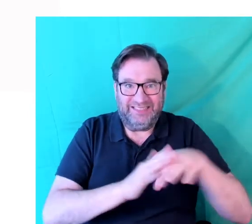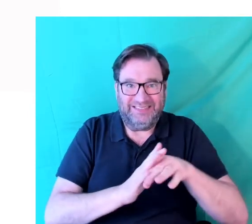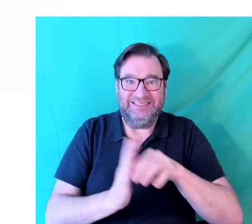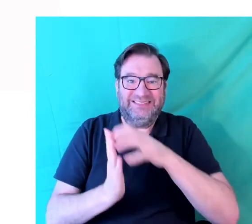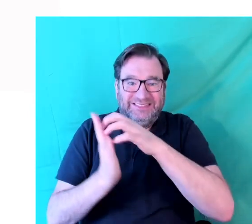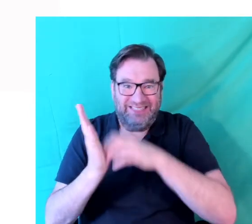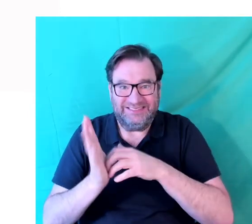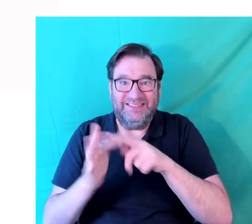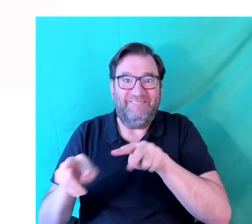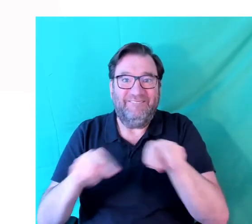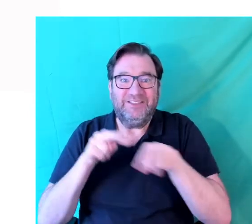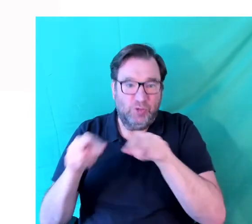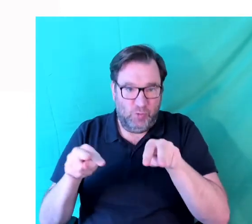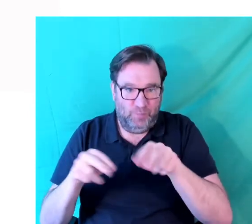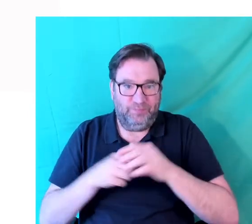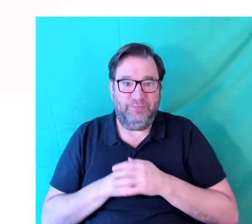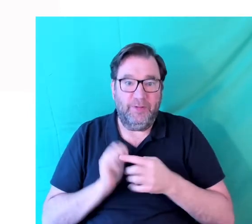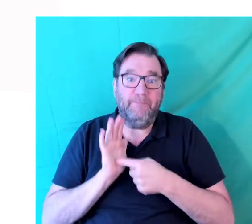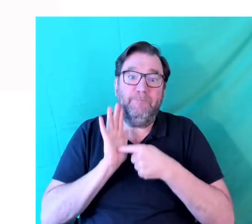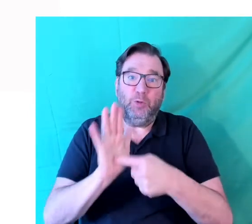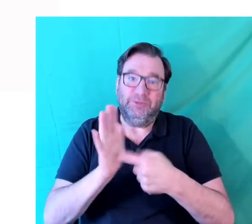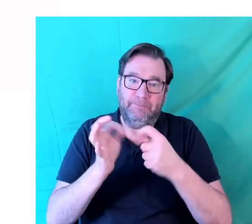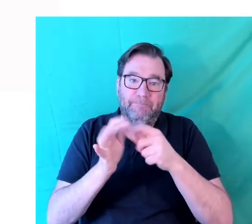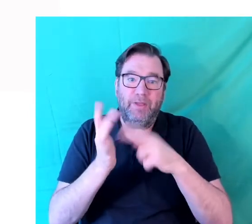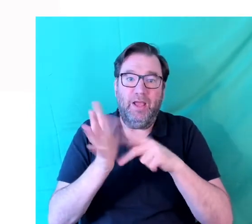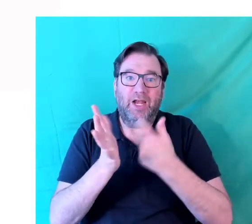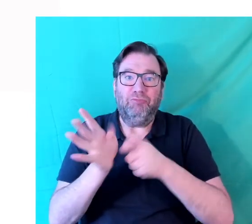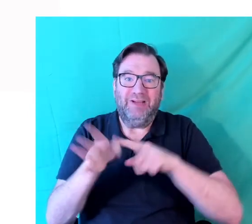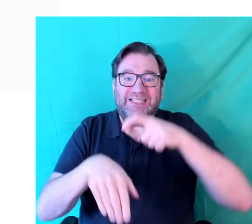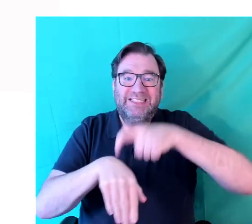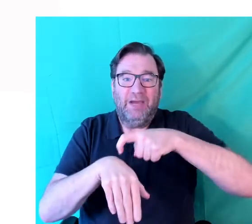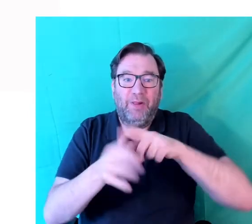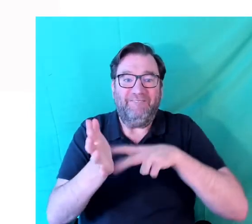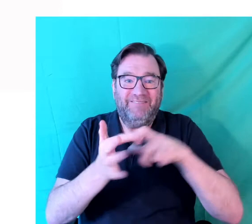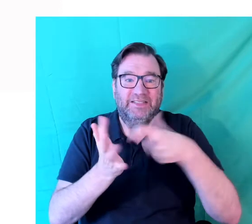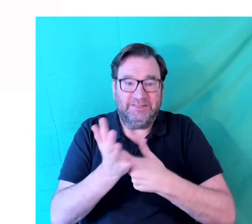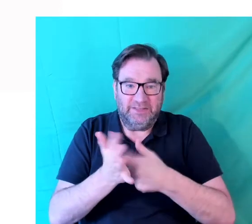video sequence. The model outputs a binary temporal vector indicating the predicted